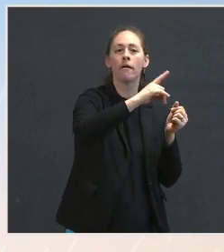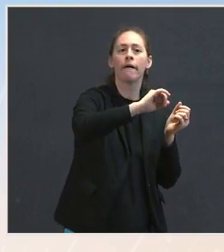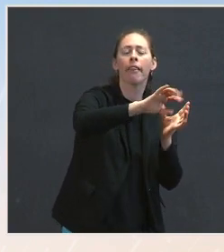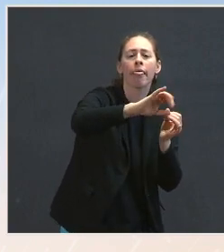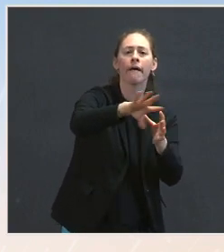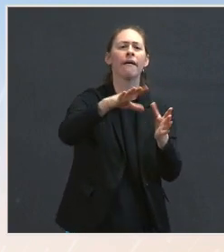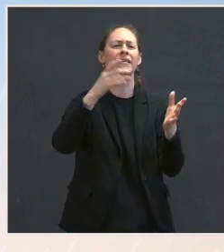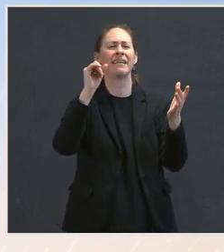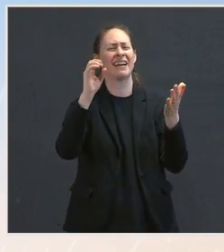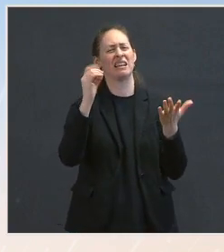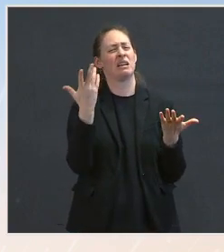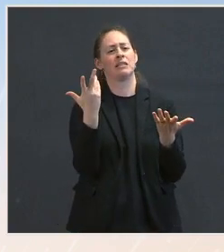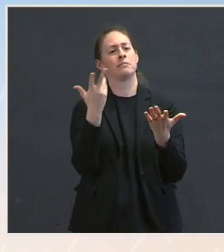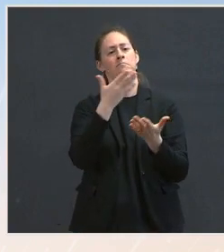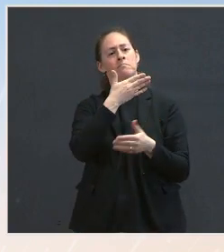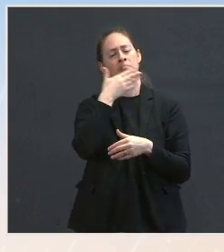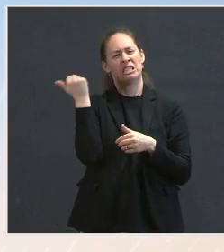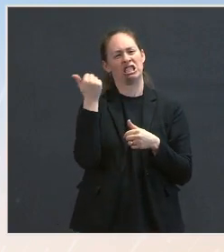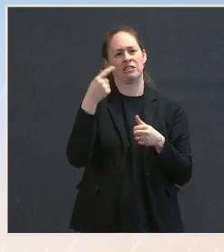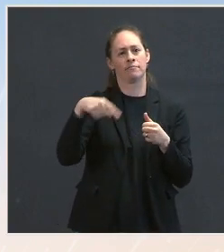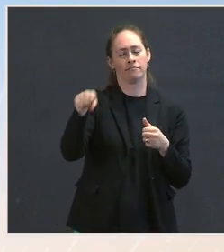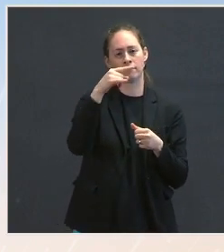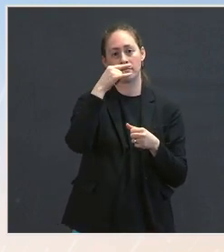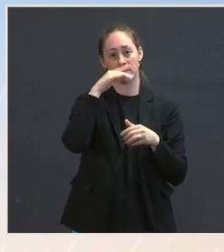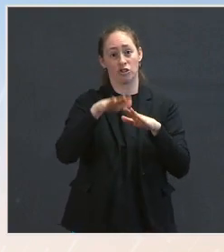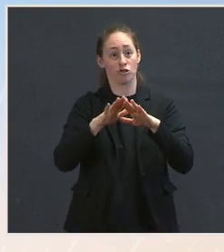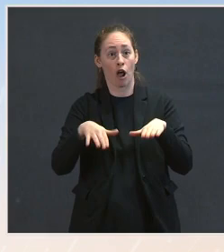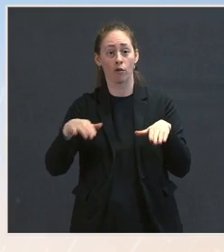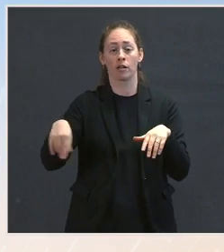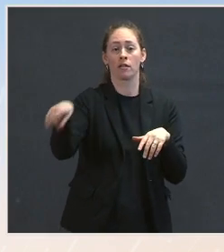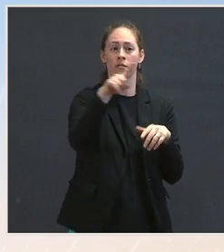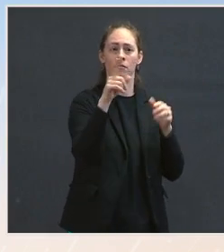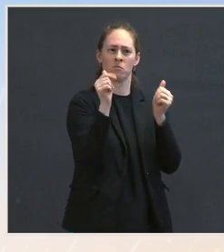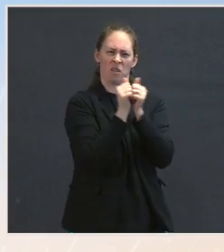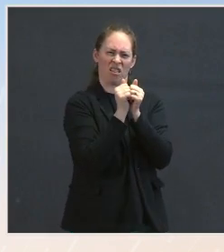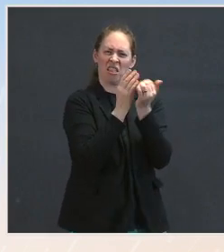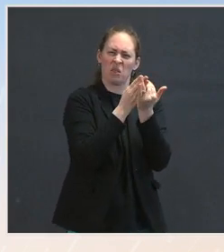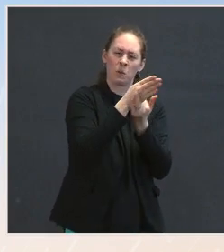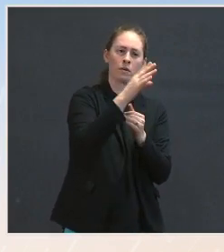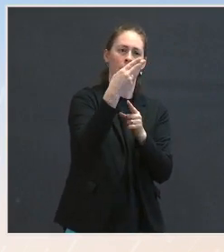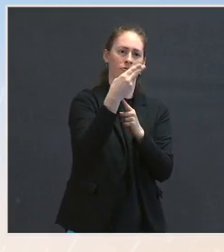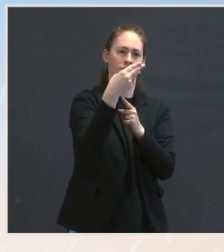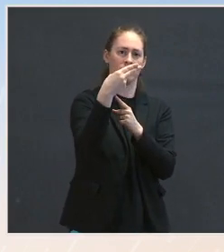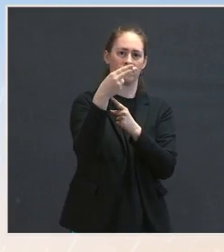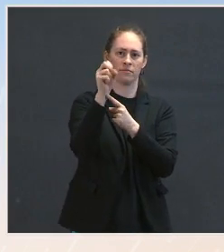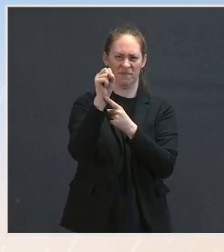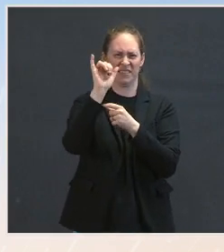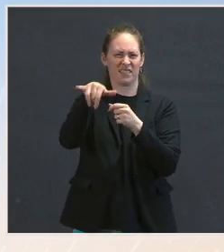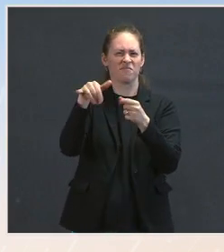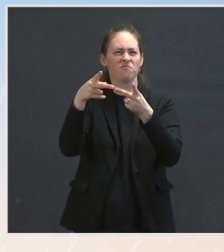is to get these kids processed through HHS facilities where there are COVID protocols in place, where they are safe,